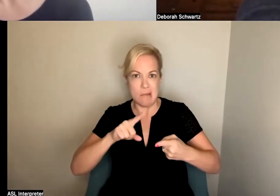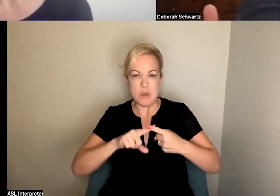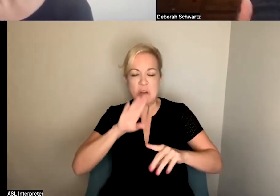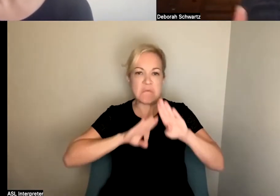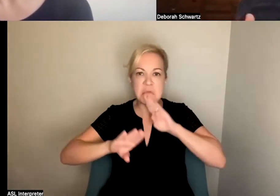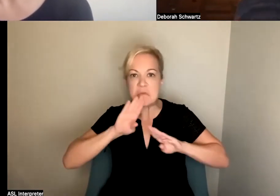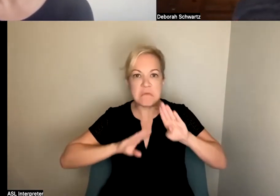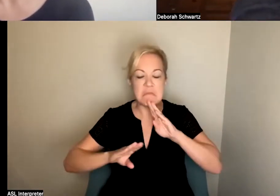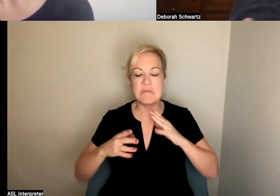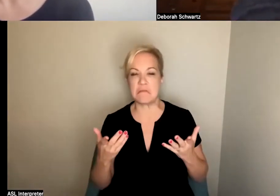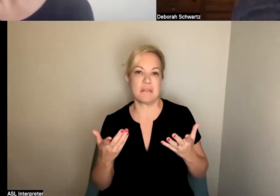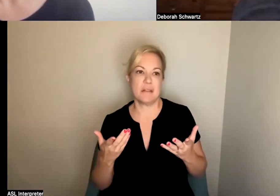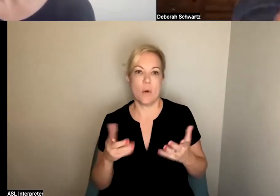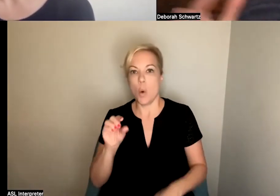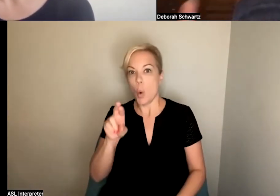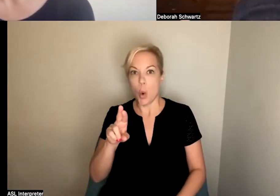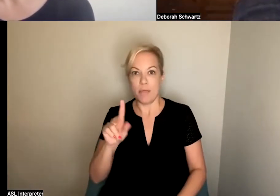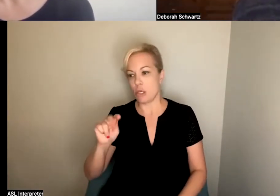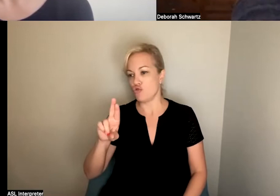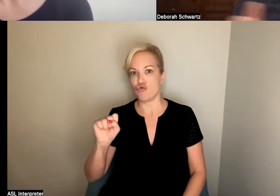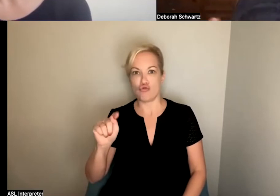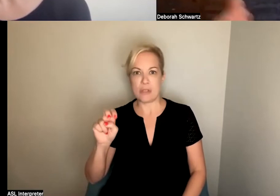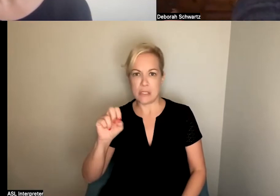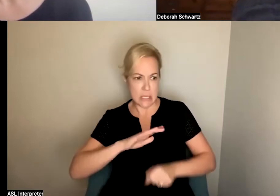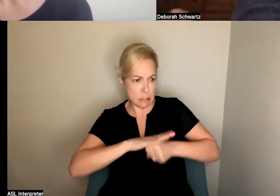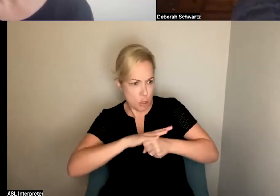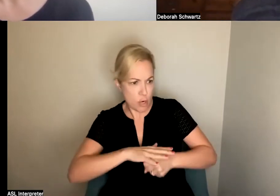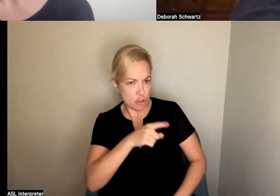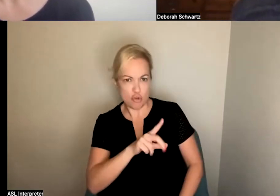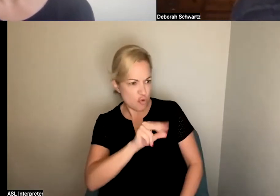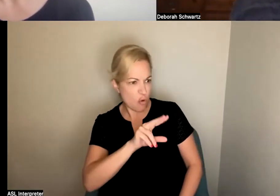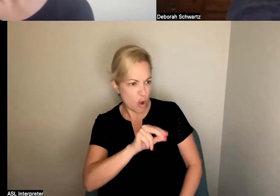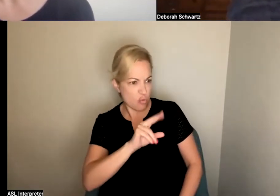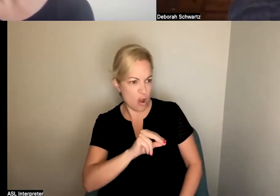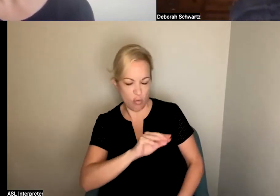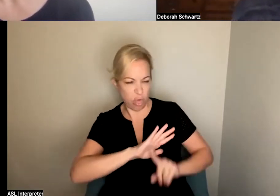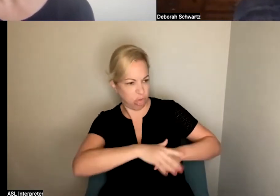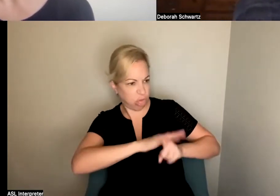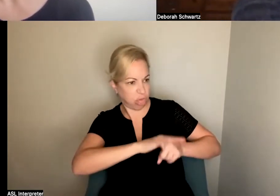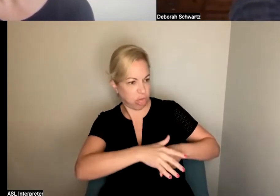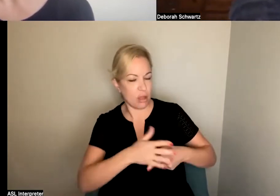you may have pressure from your trustees saying "don't do this don't do this don't do this." But